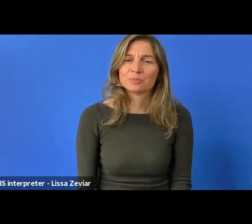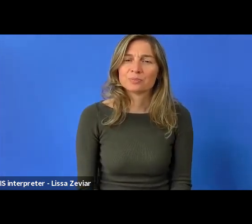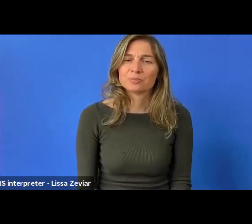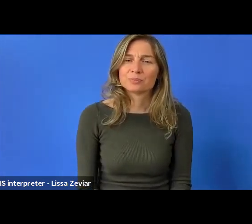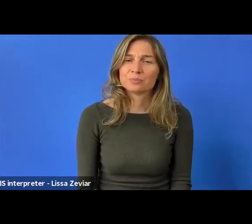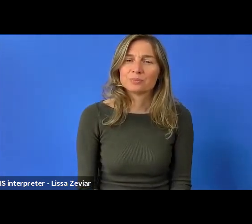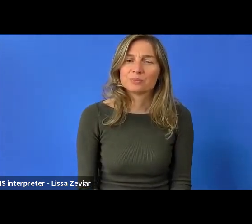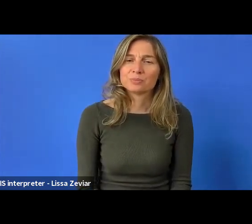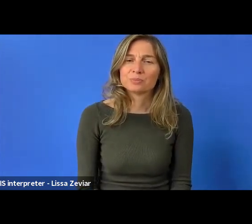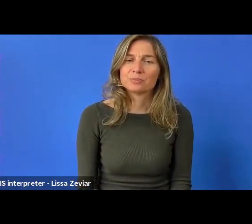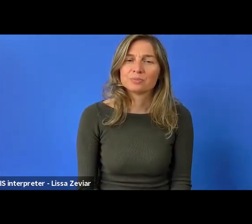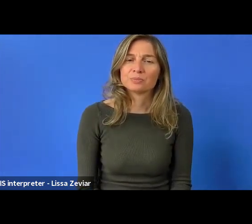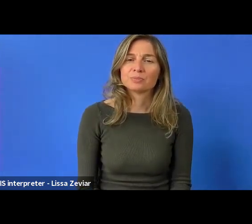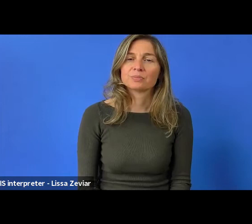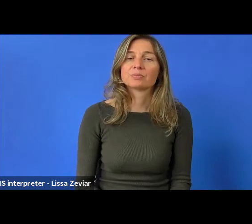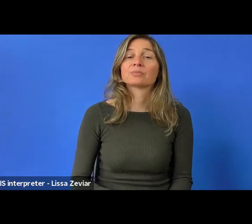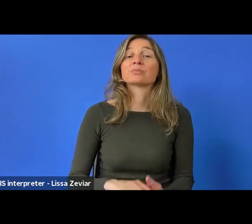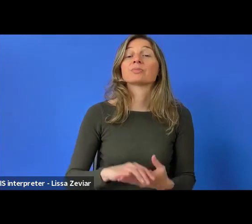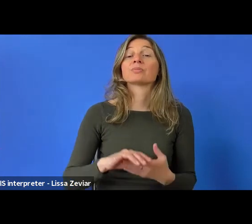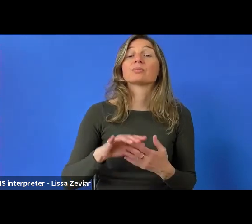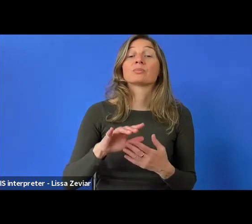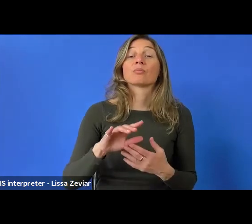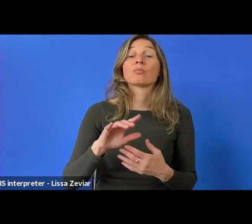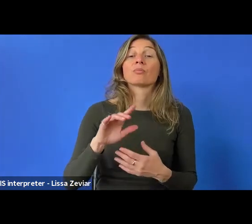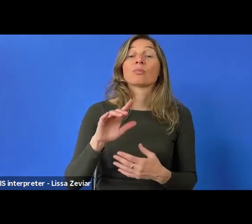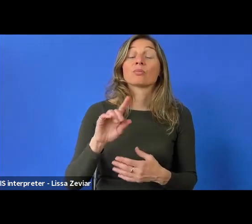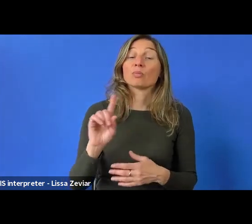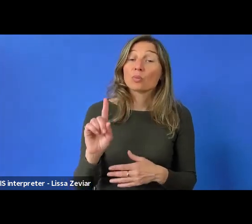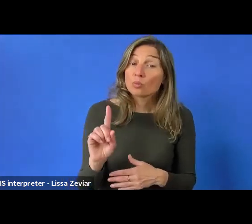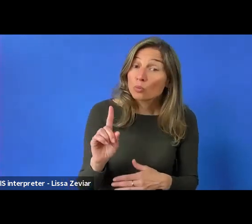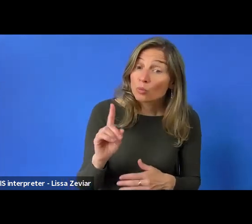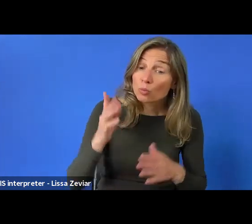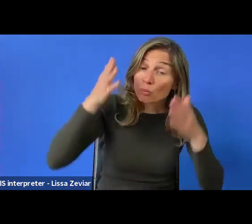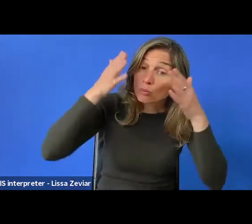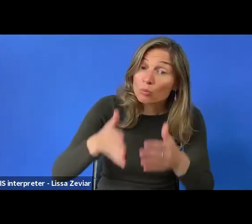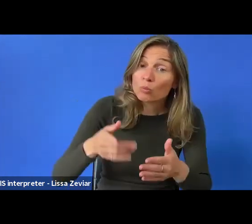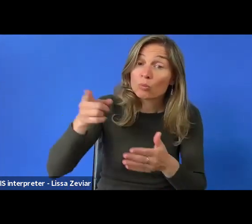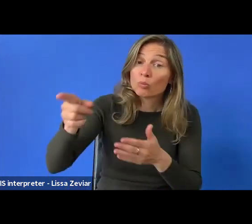but also to know how to proceed when we need to start an inquiry